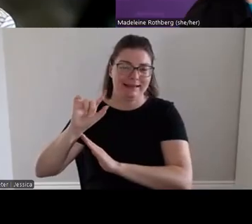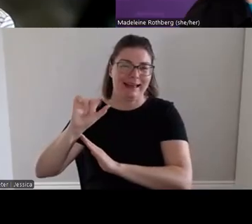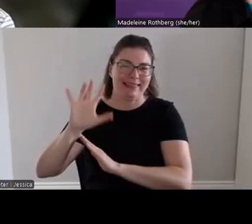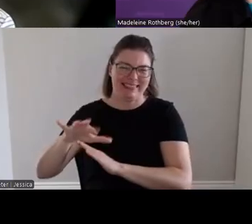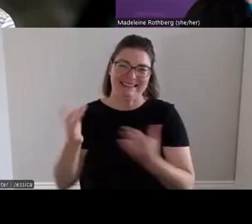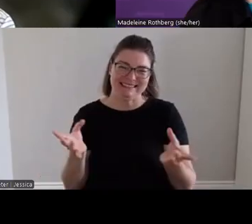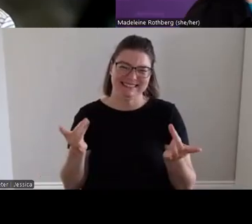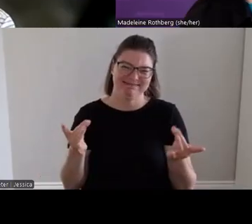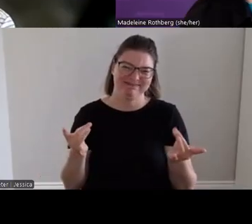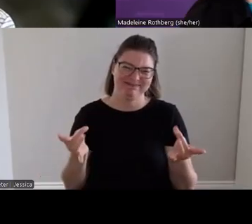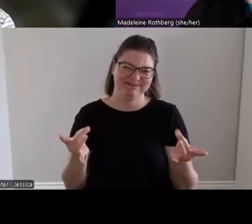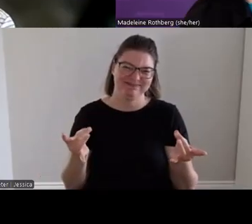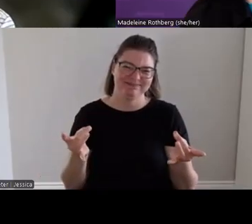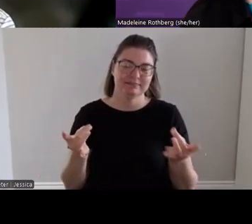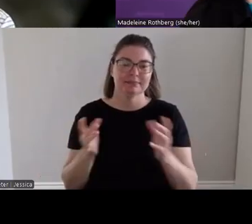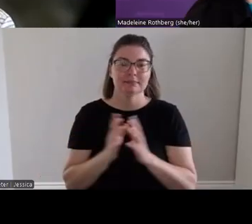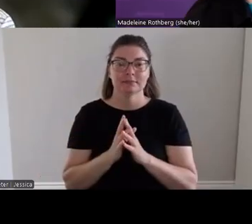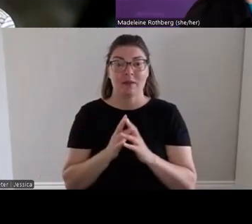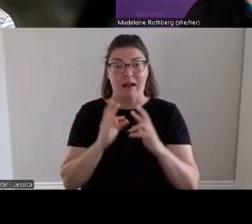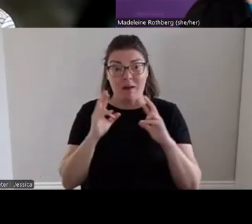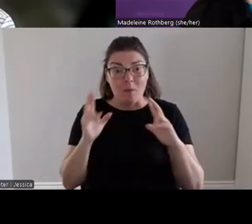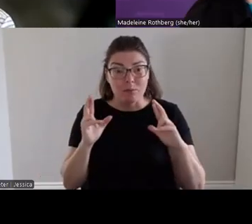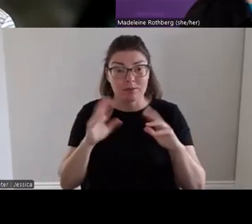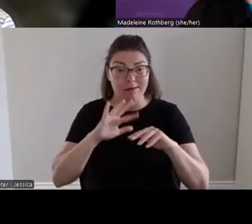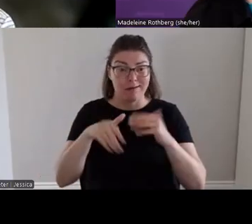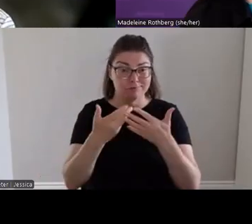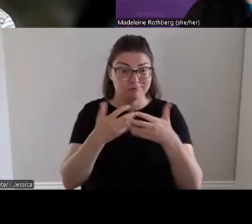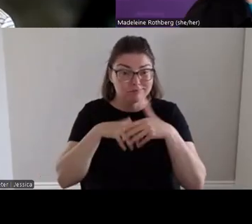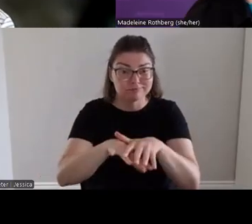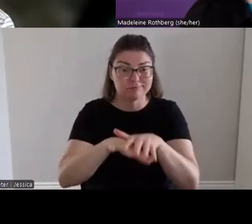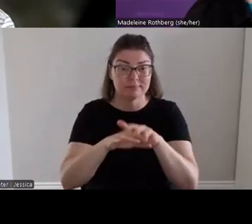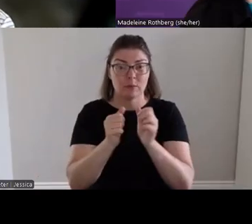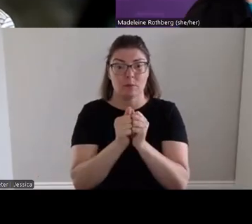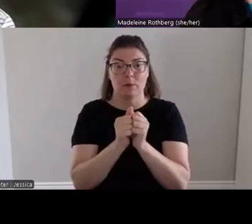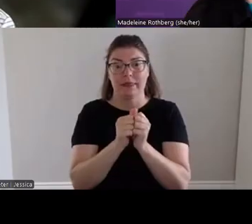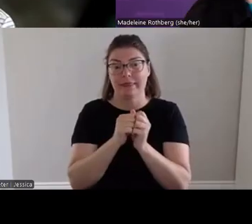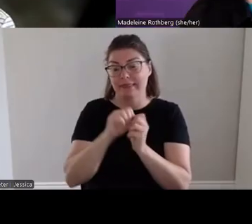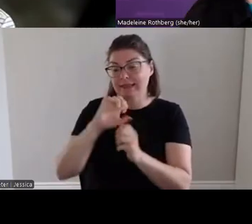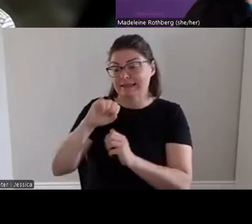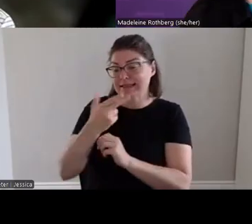And, uh, you know, we were hoping to bring them all together through schema.org vocabulary.